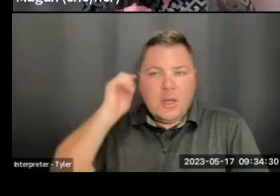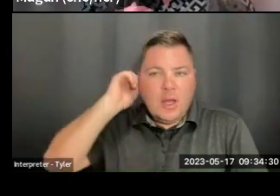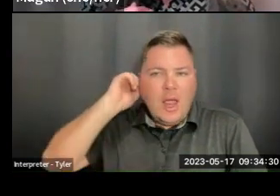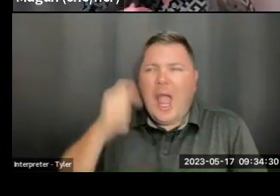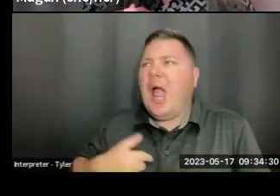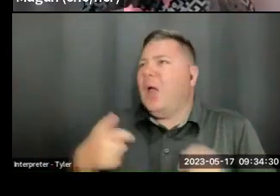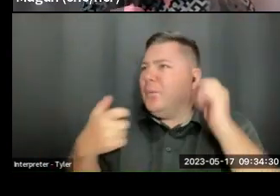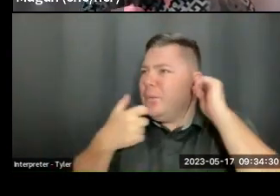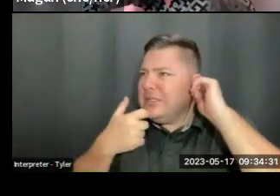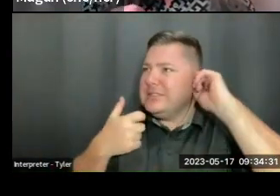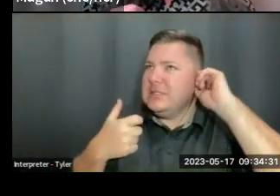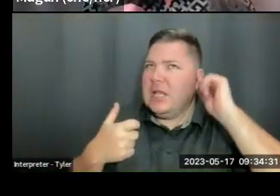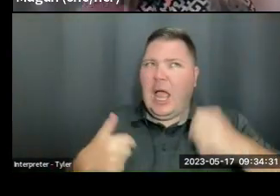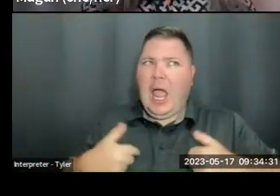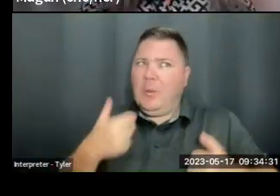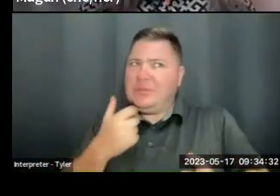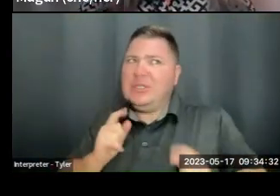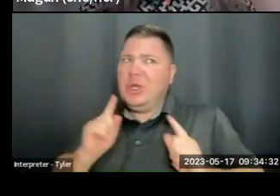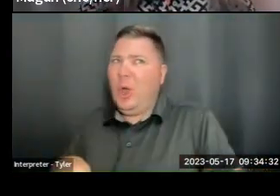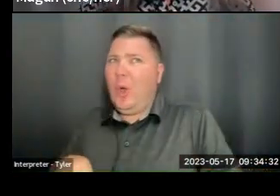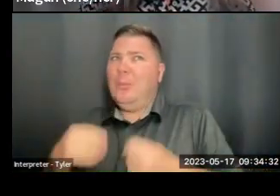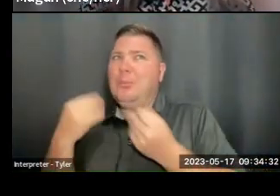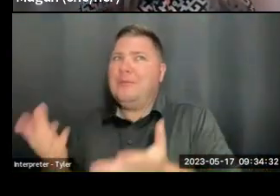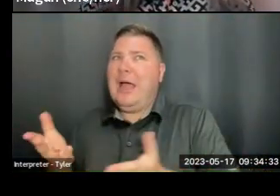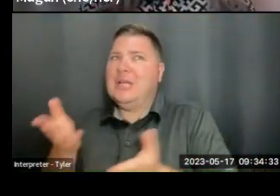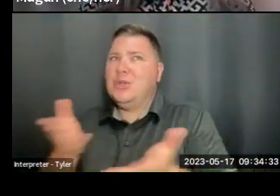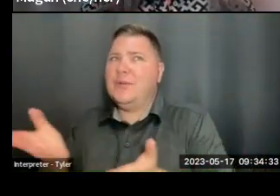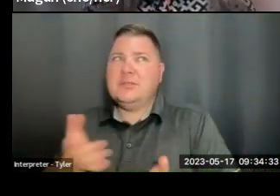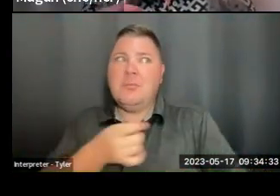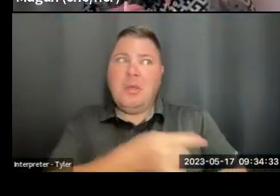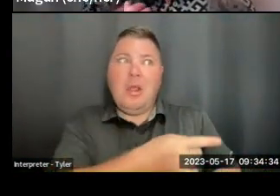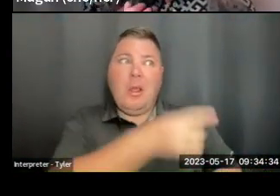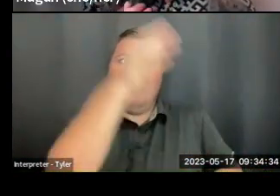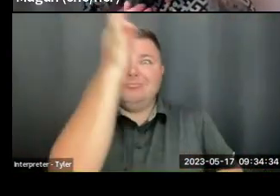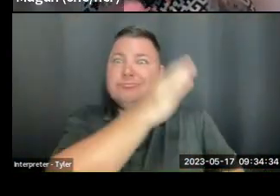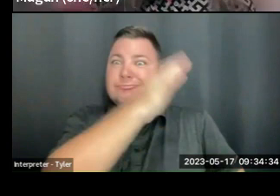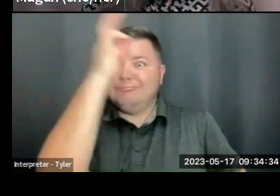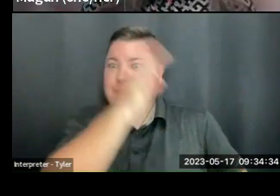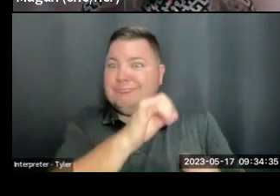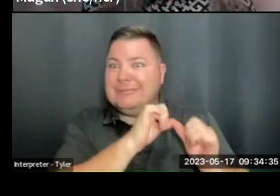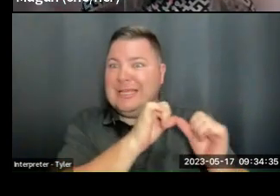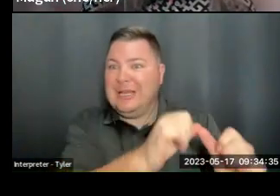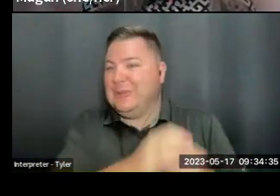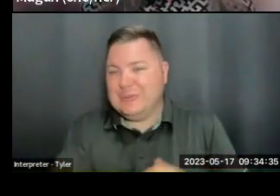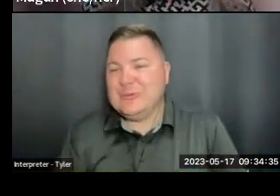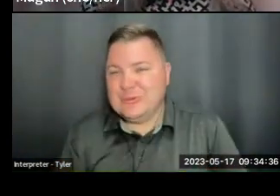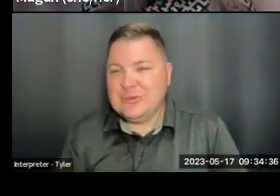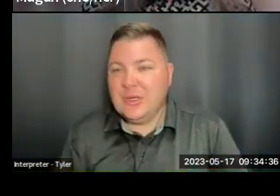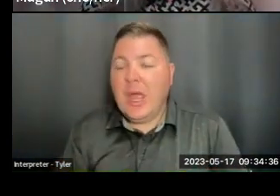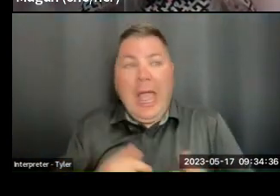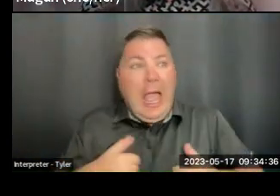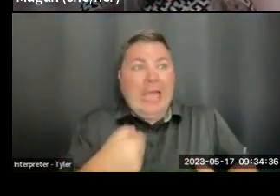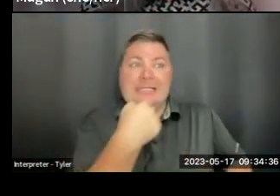to say, they don't have that there. I was literally just there. I was the person providing the service.